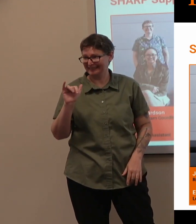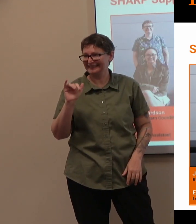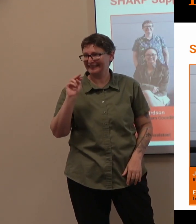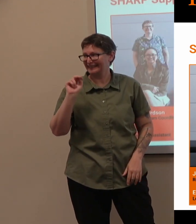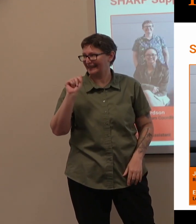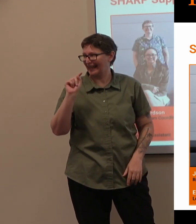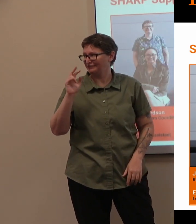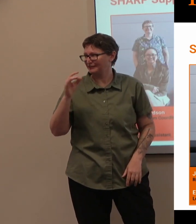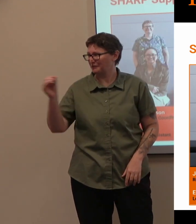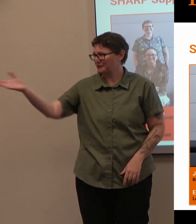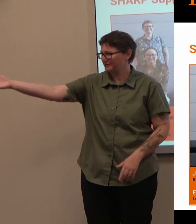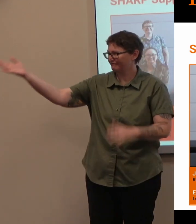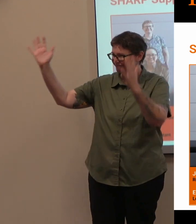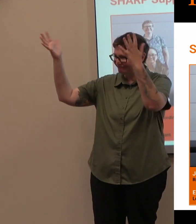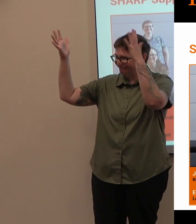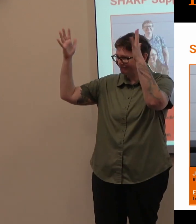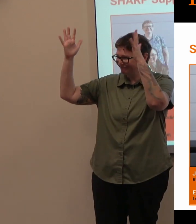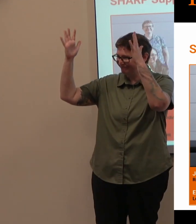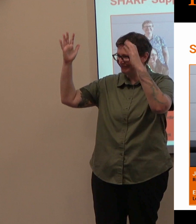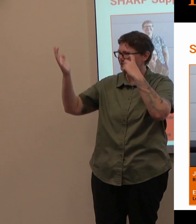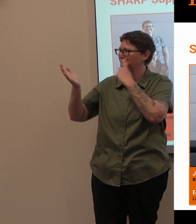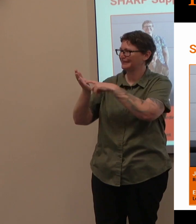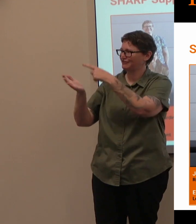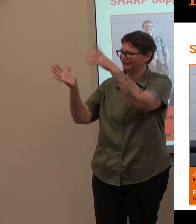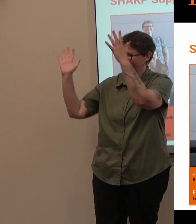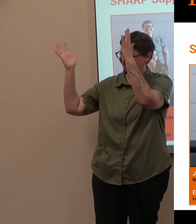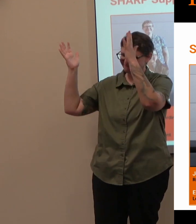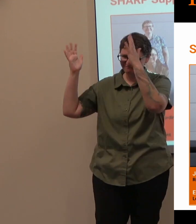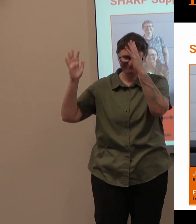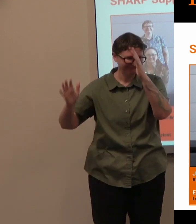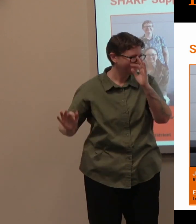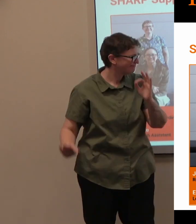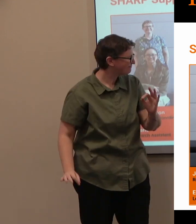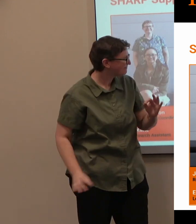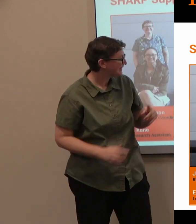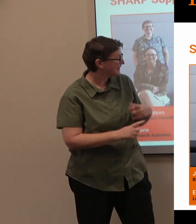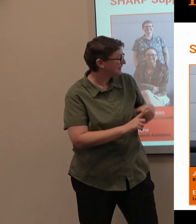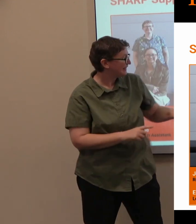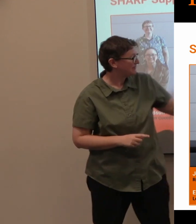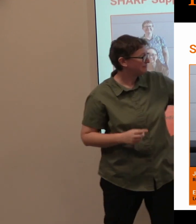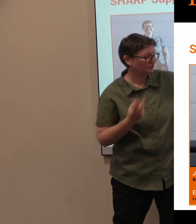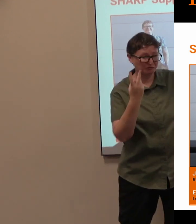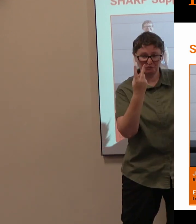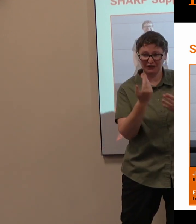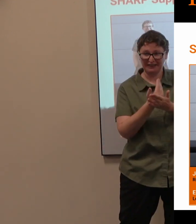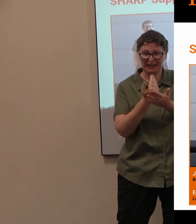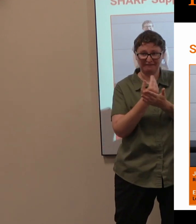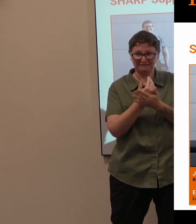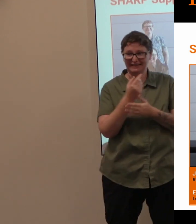Here we have Emily Natrigo. I wanted to recognize her. And then the two novice